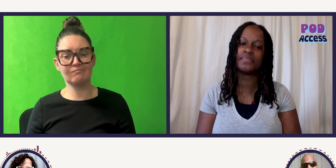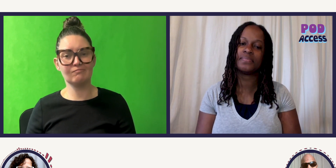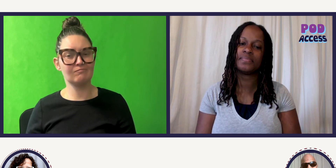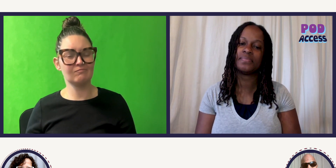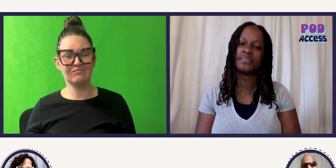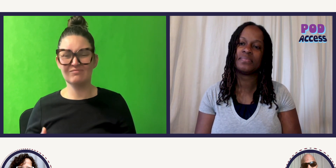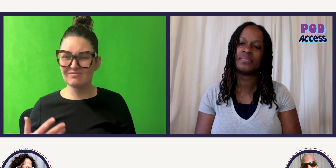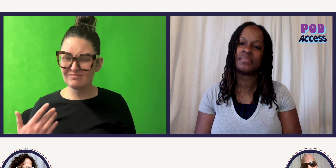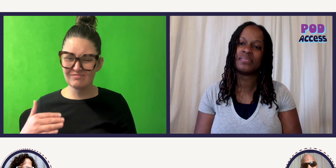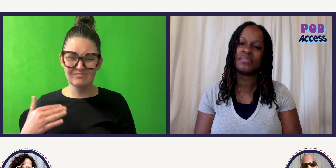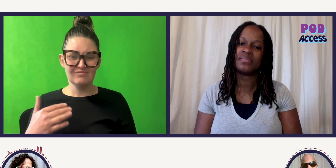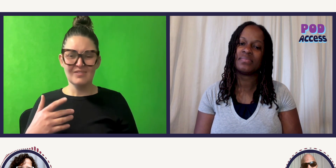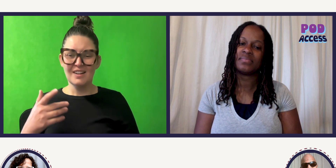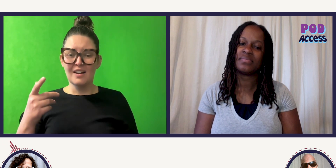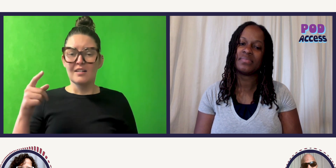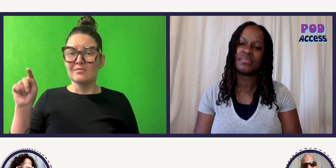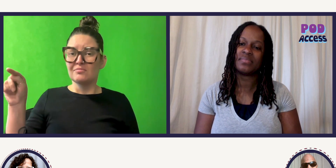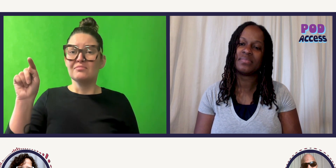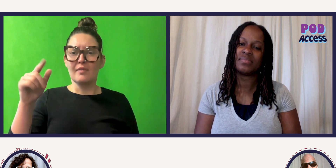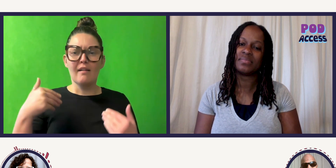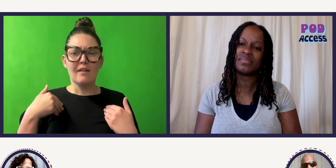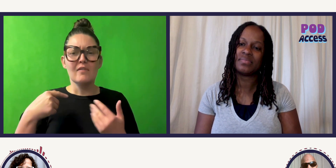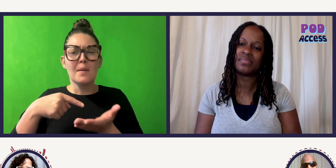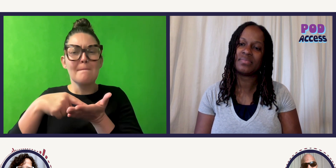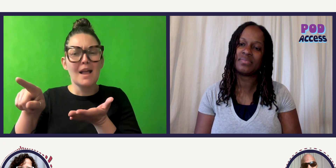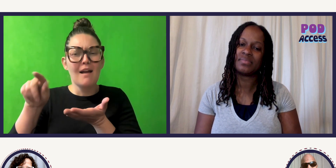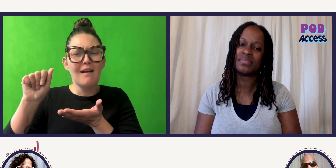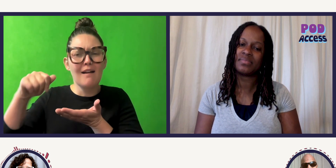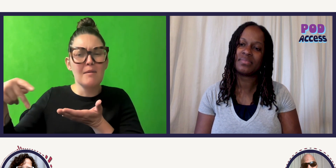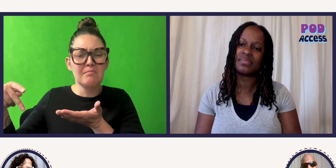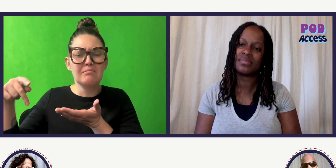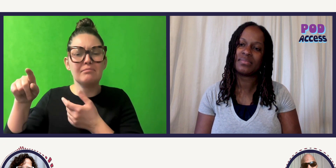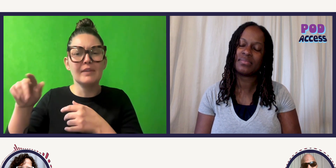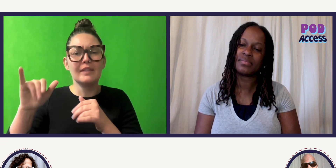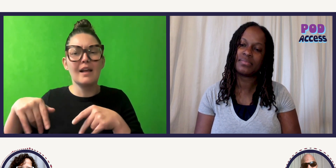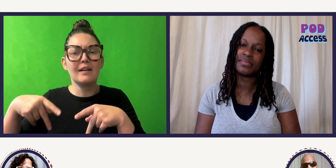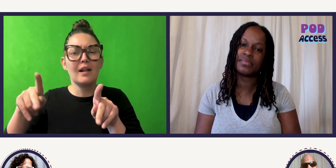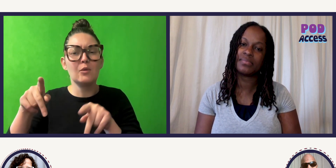Ugh! There are paid apps that allow you to plan and streamline your social media posting.